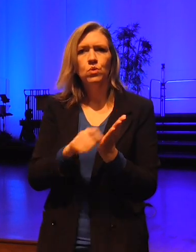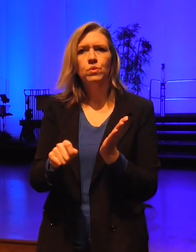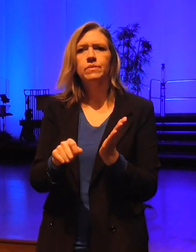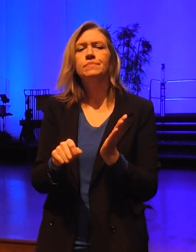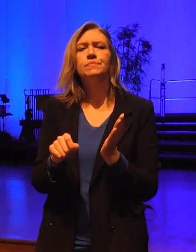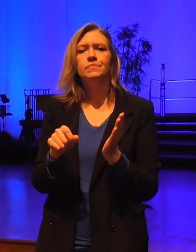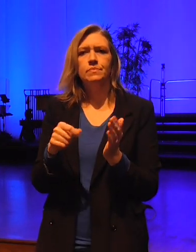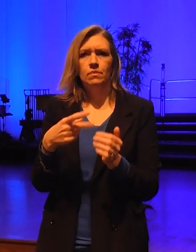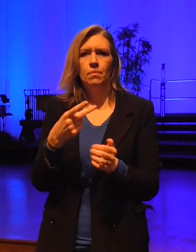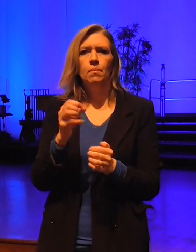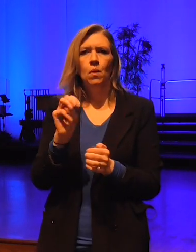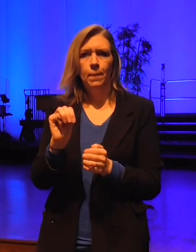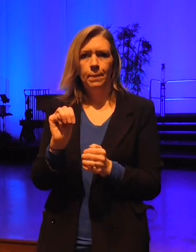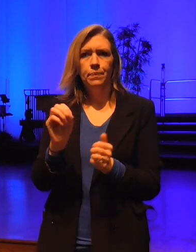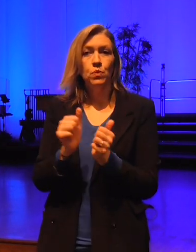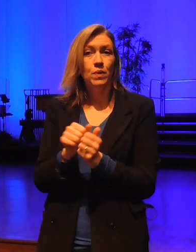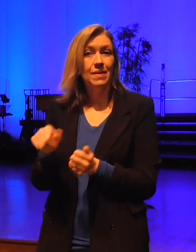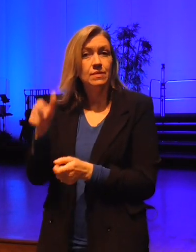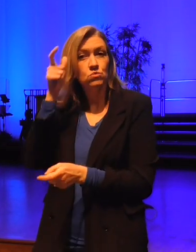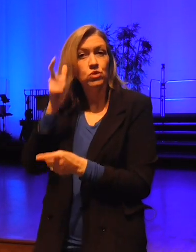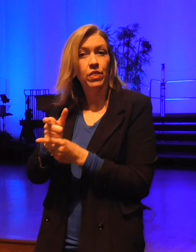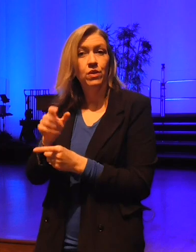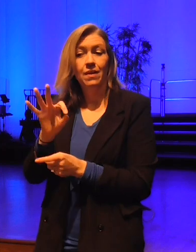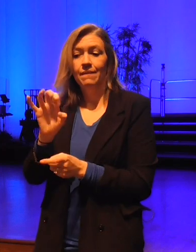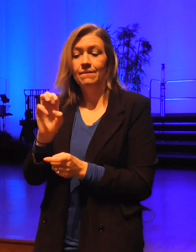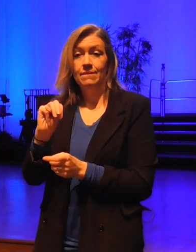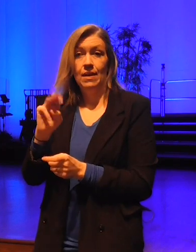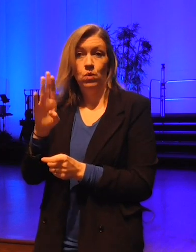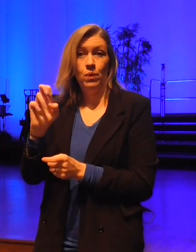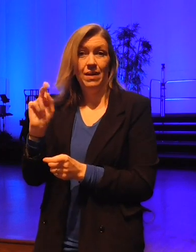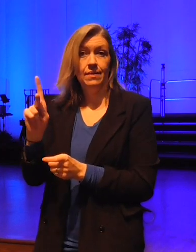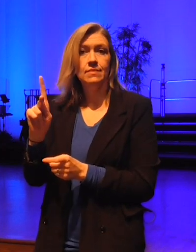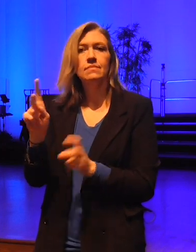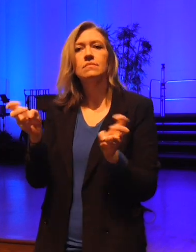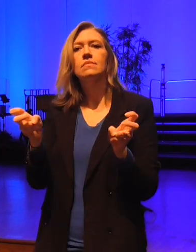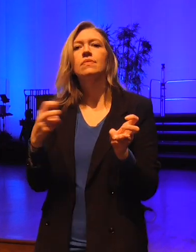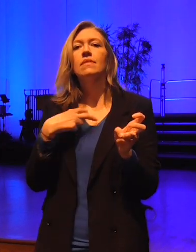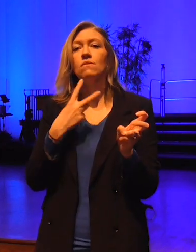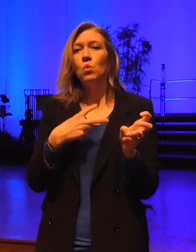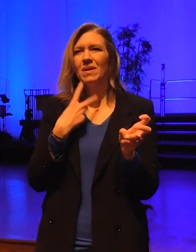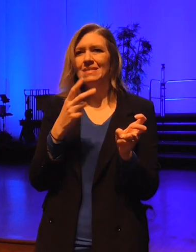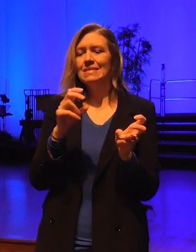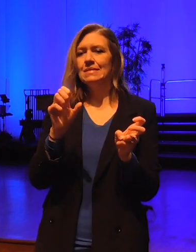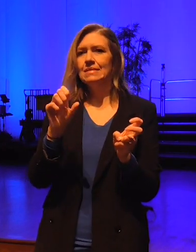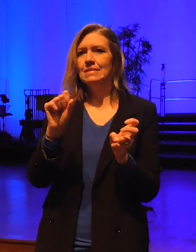his brother Fenwick entitled The Voice Celestial and he Shar some of you may remember this quote